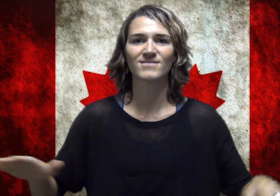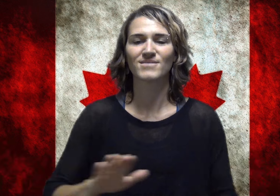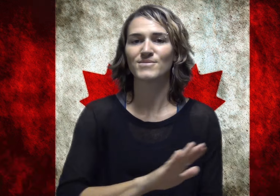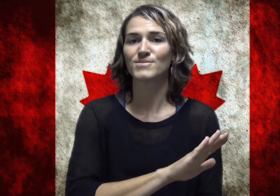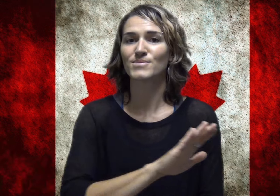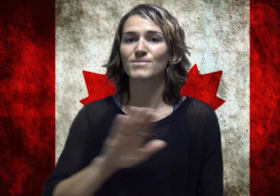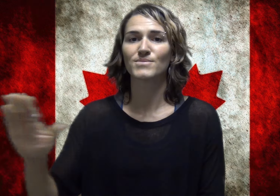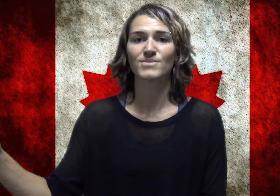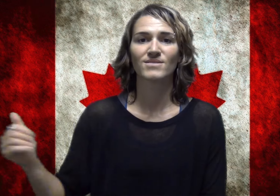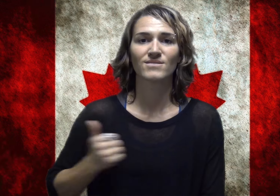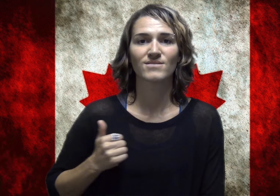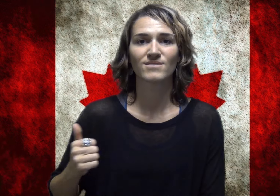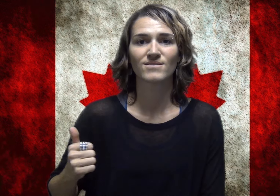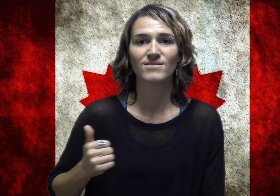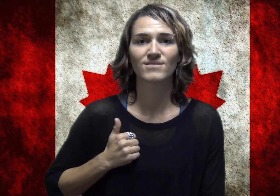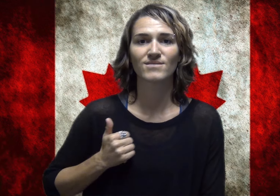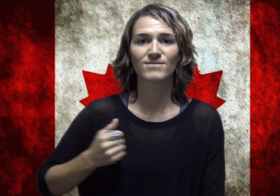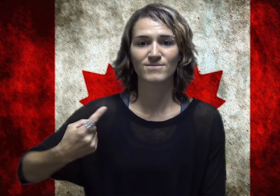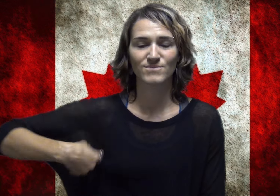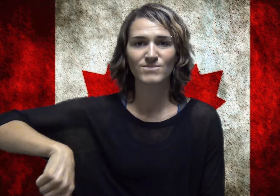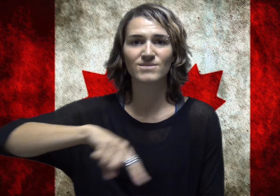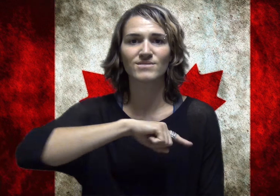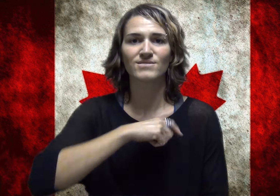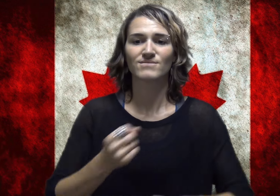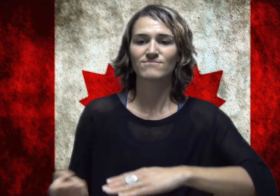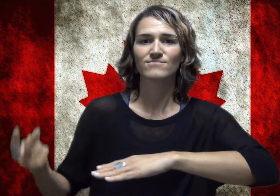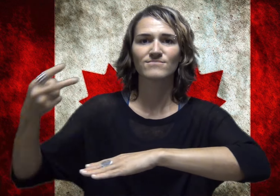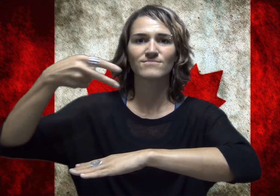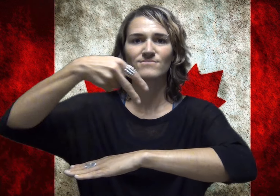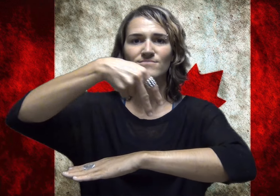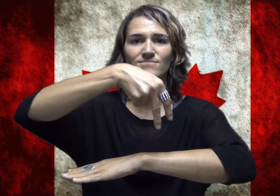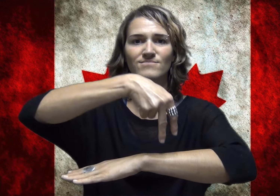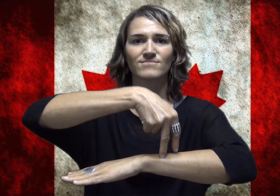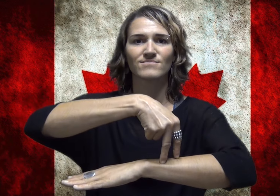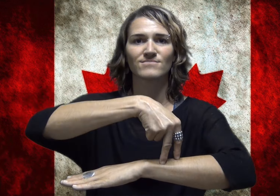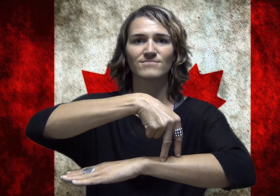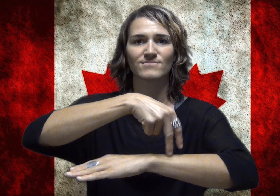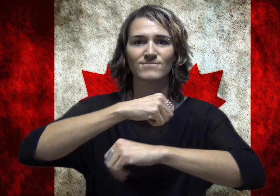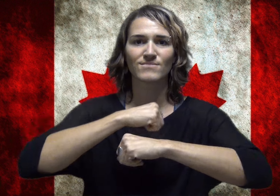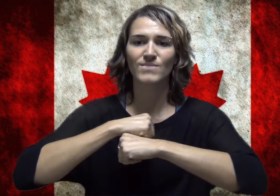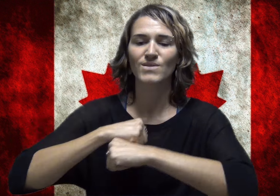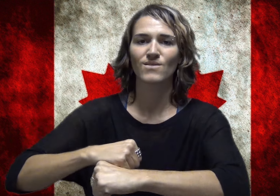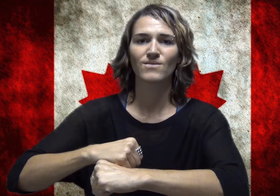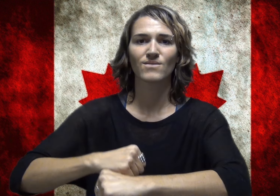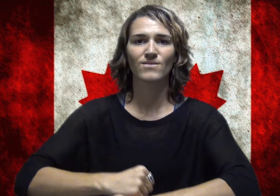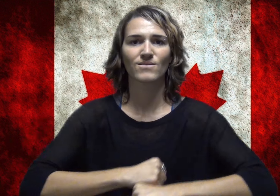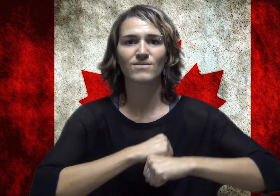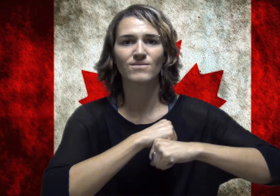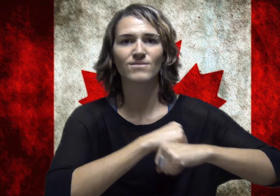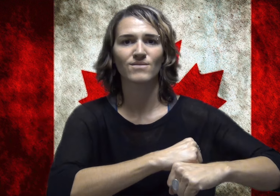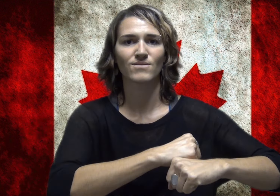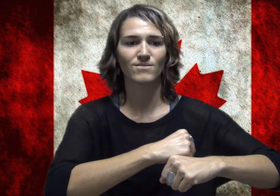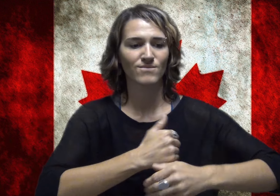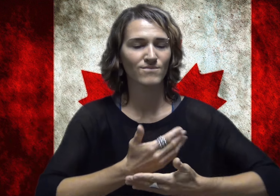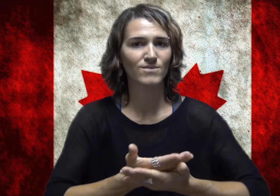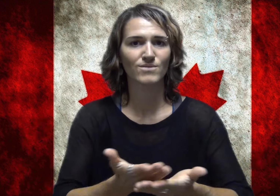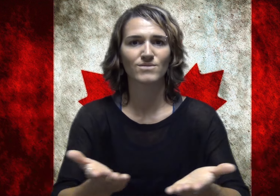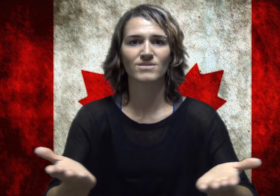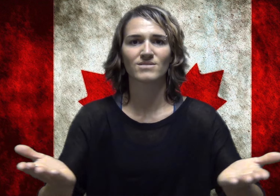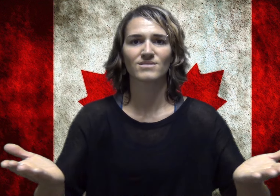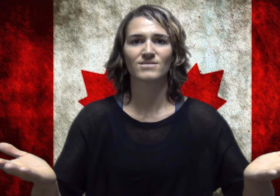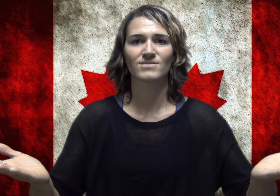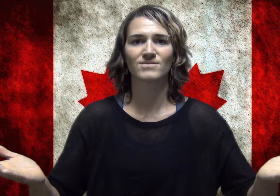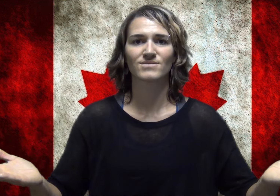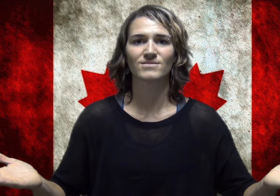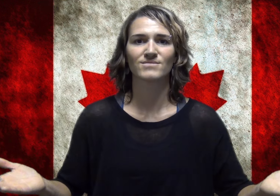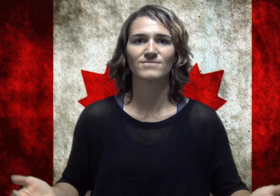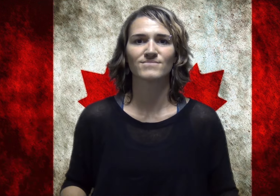O Canada, we stand on guard for thee.